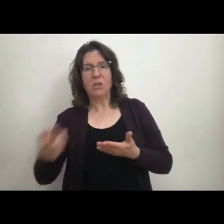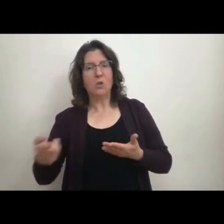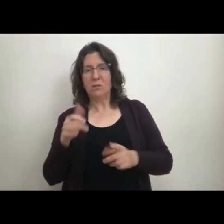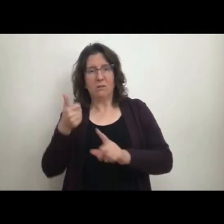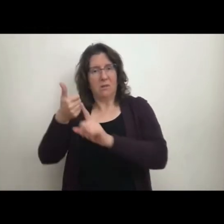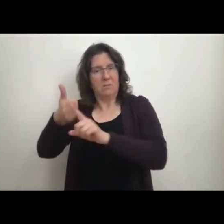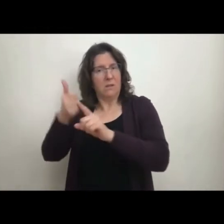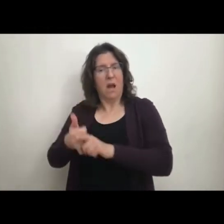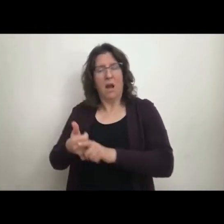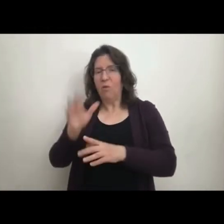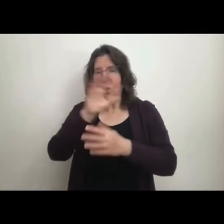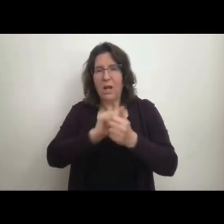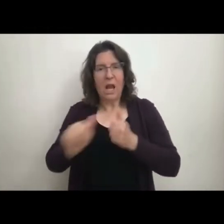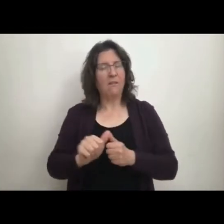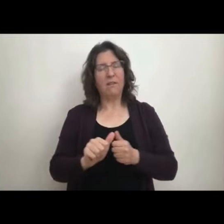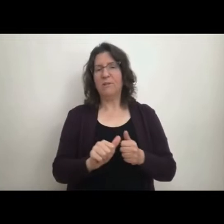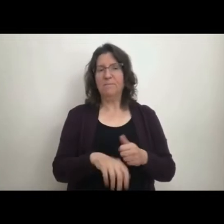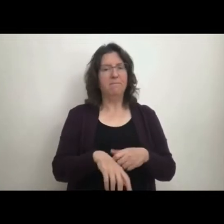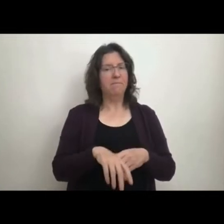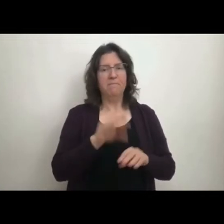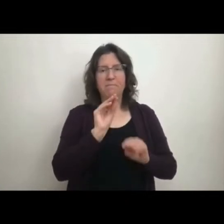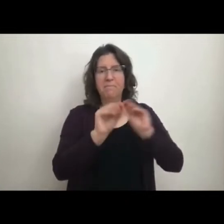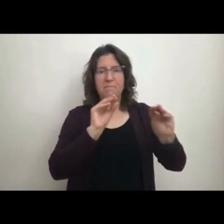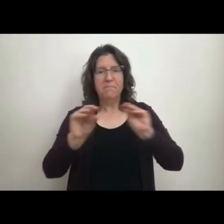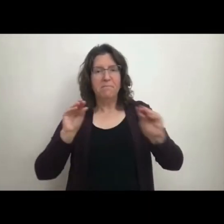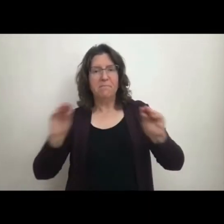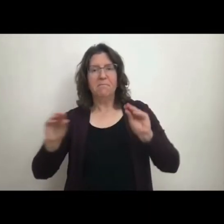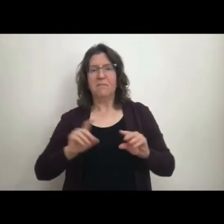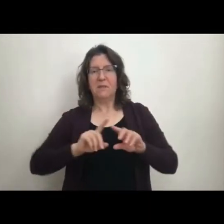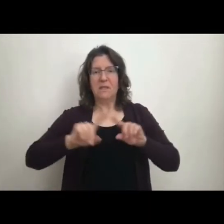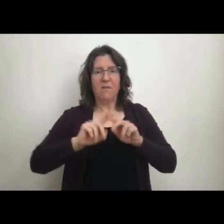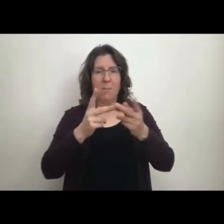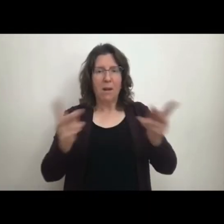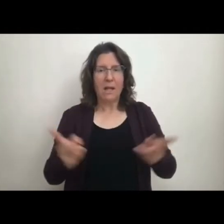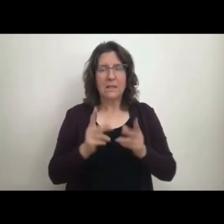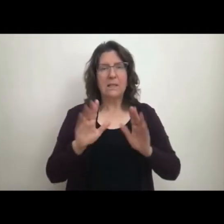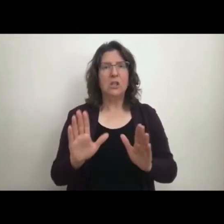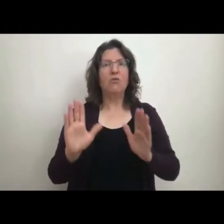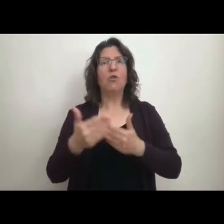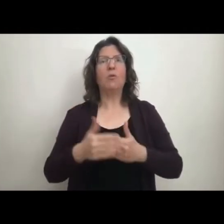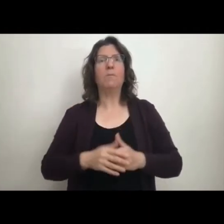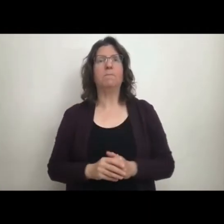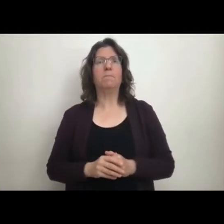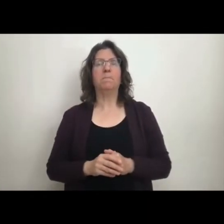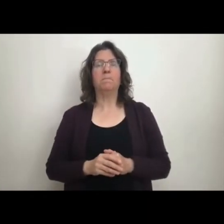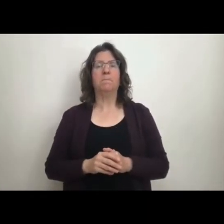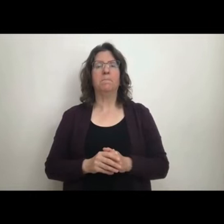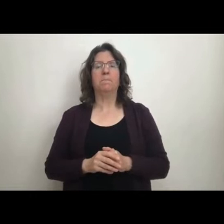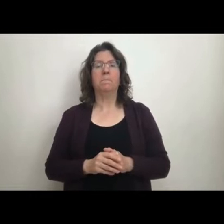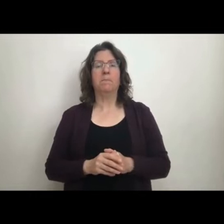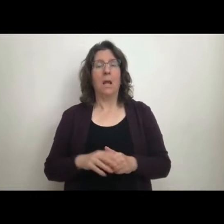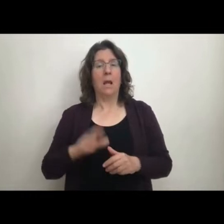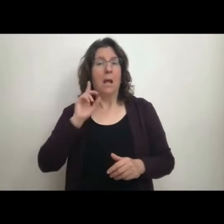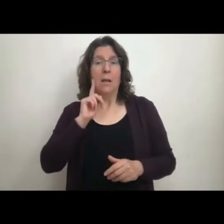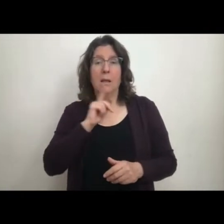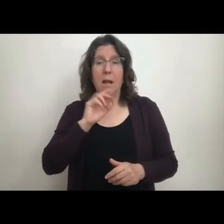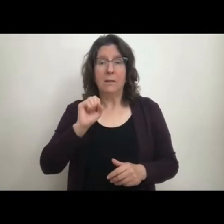They were also responsible for taking care of, and organizing all the art supplies.